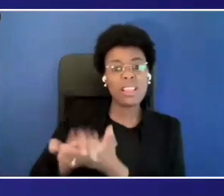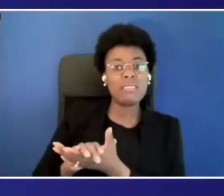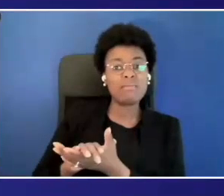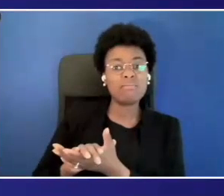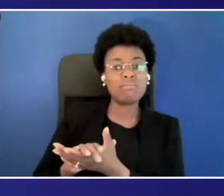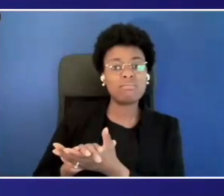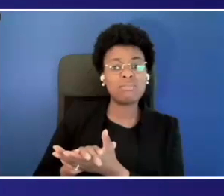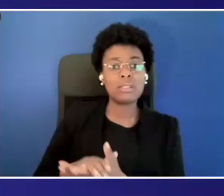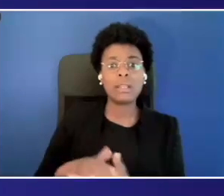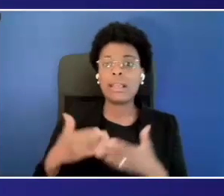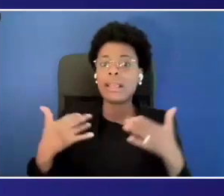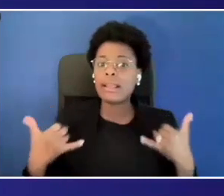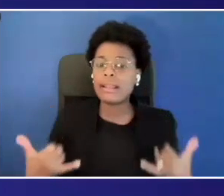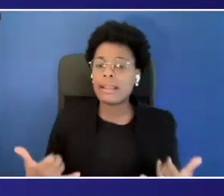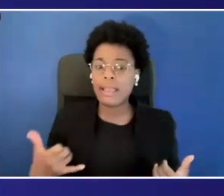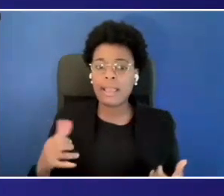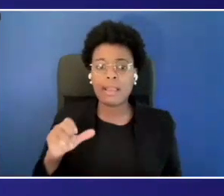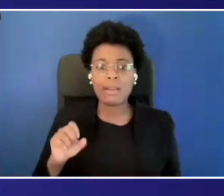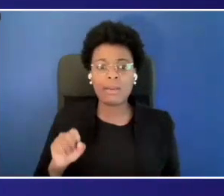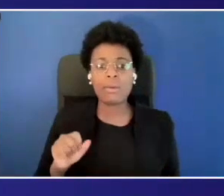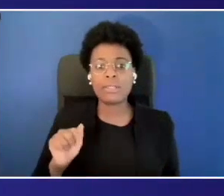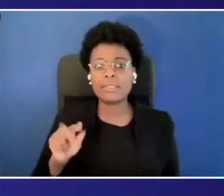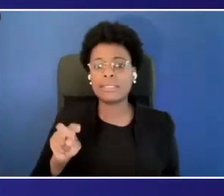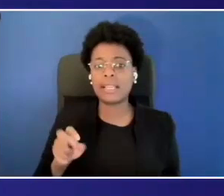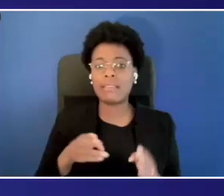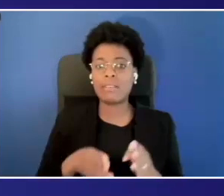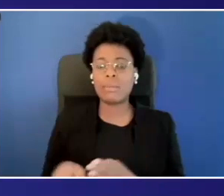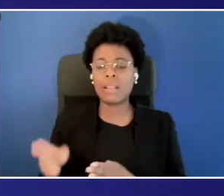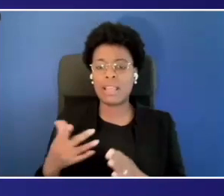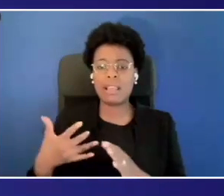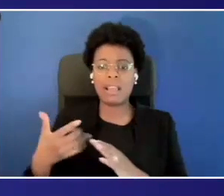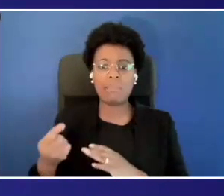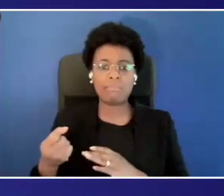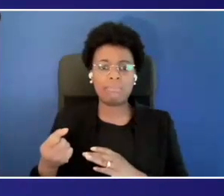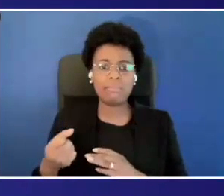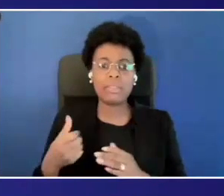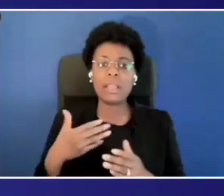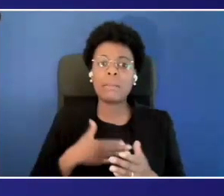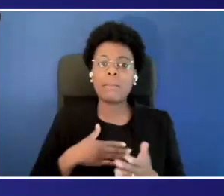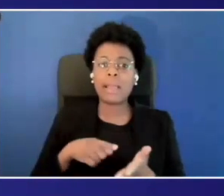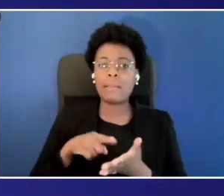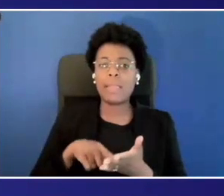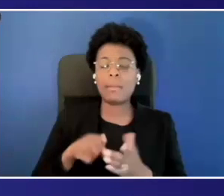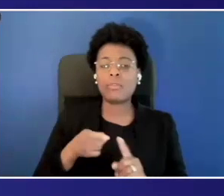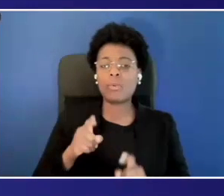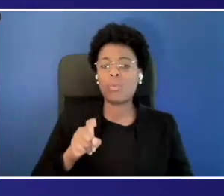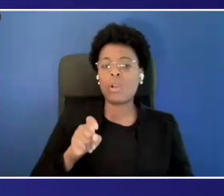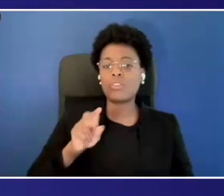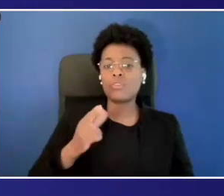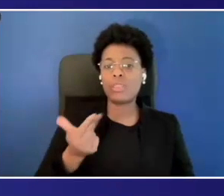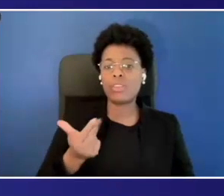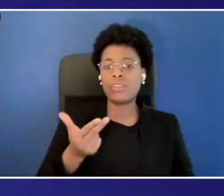Now as the safe plane was stripped away from us, my monthly payments went from $113 to being estimated to be over $500 per month.